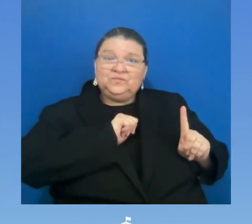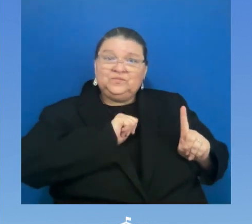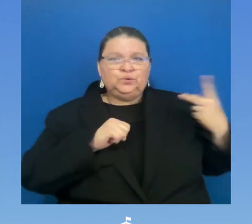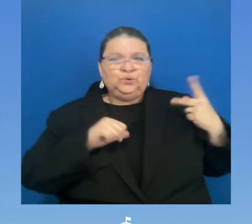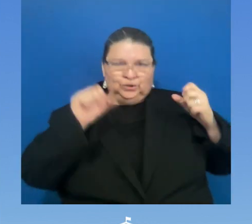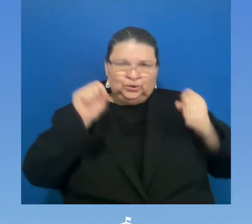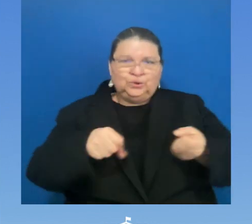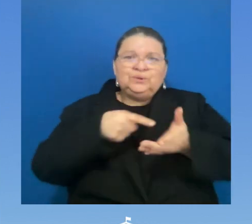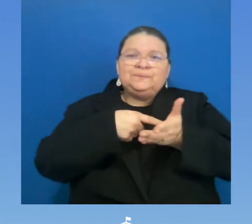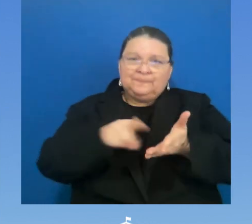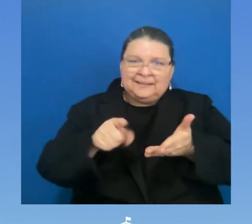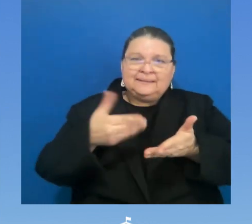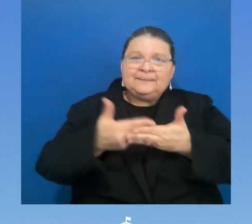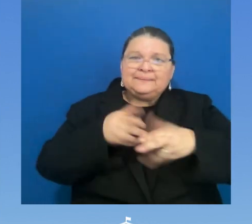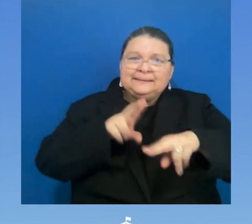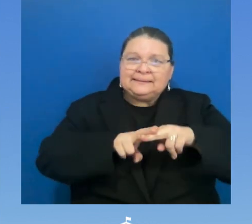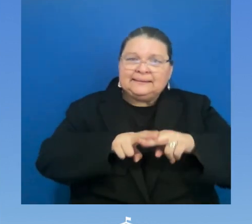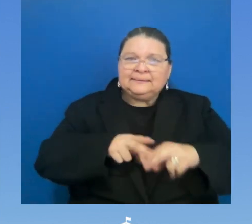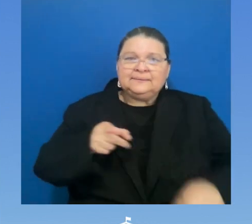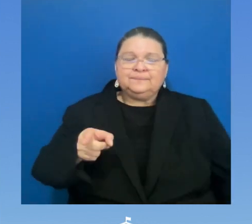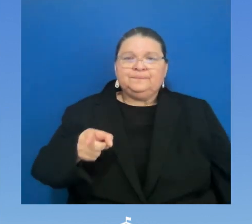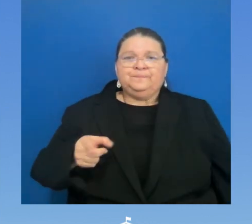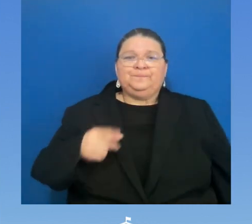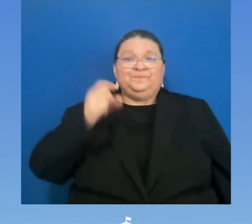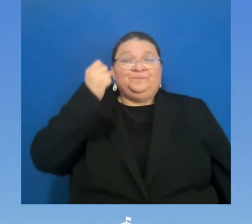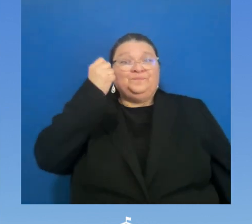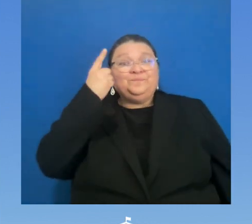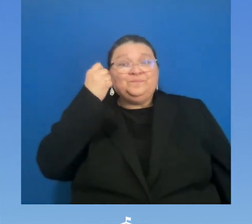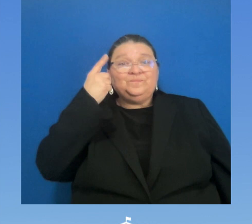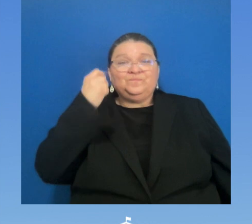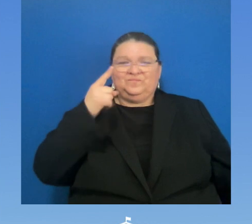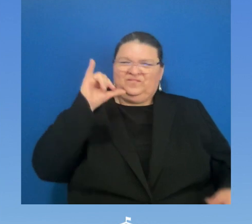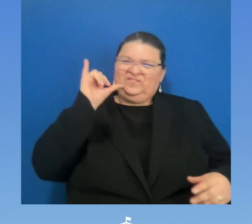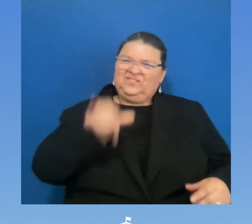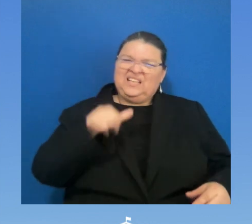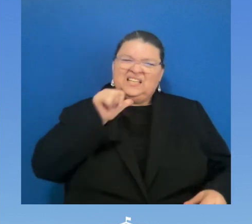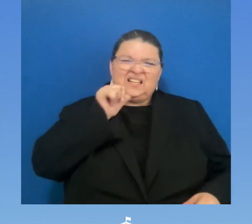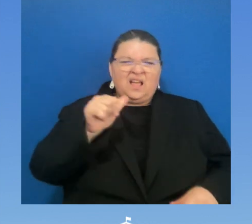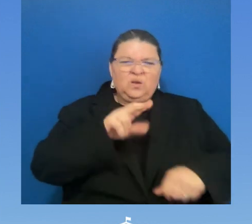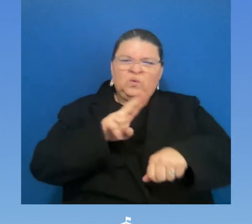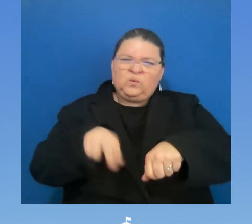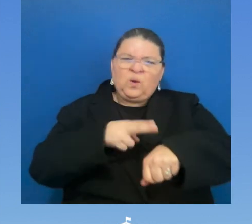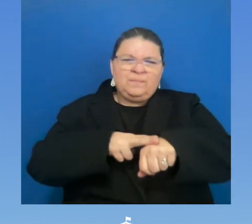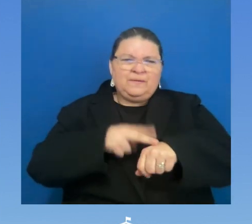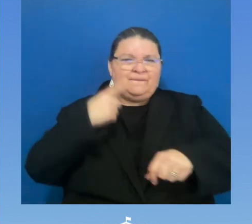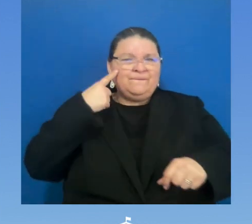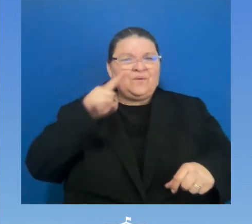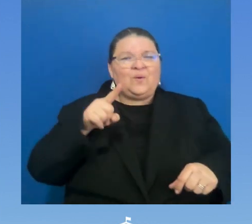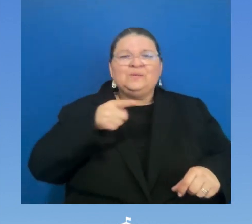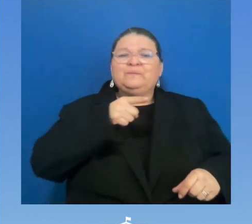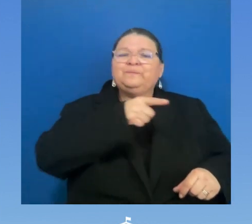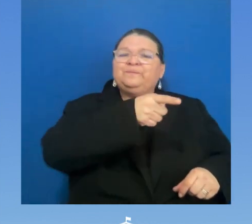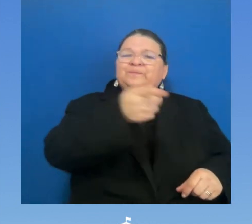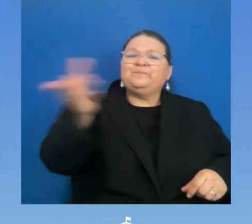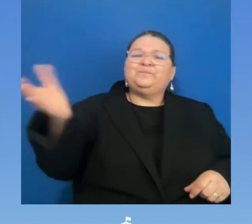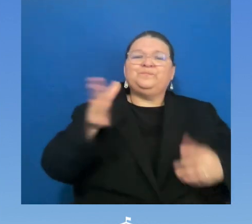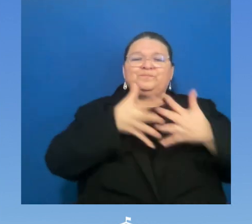But I know that's not really the norm for most American women. And because of this, our country suffers in.